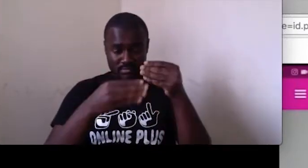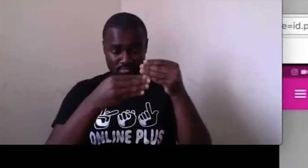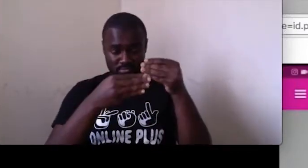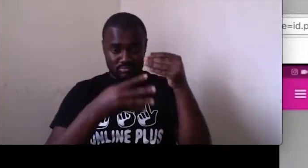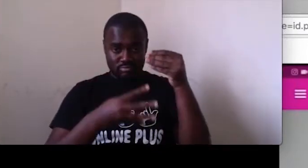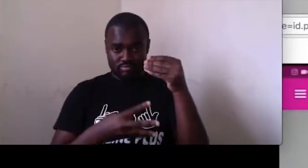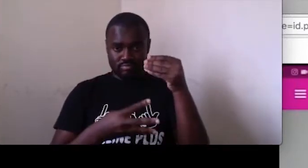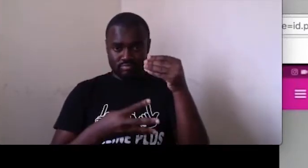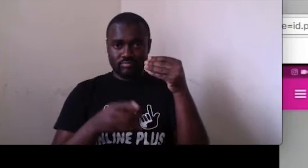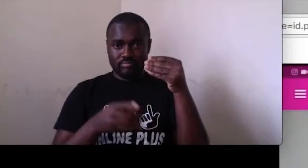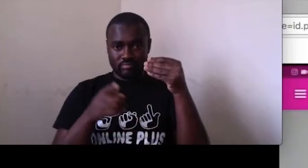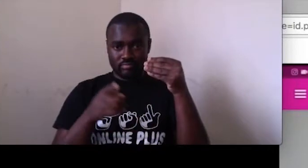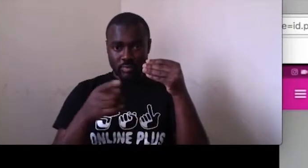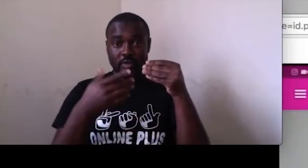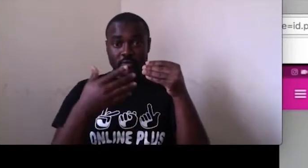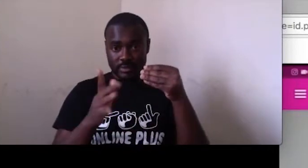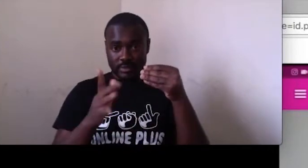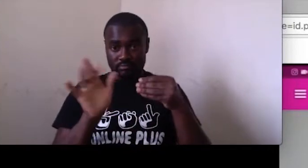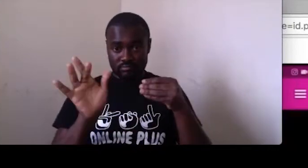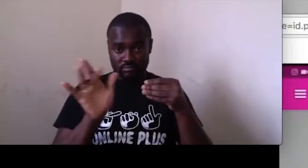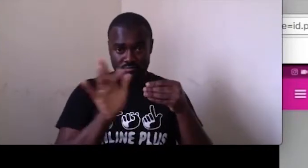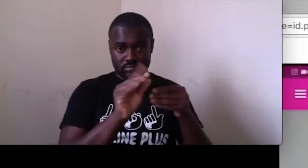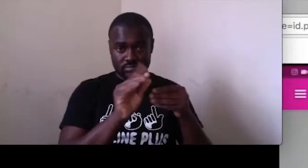and you see, it will give you the meaning of the word abortion